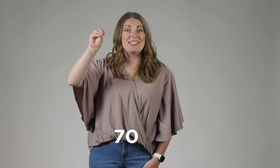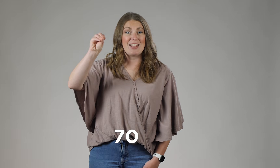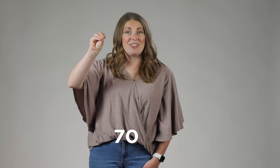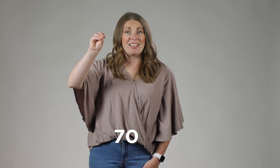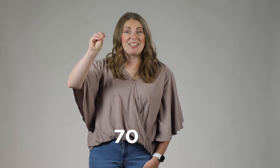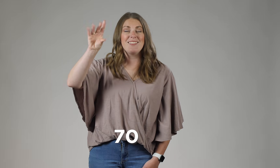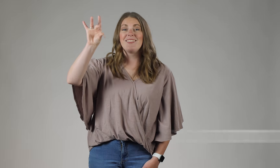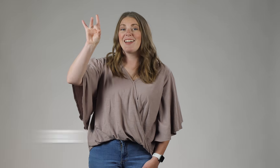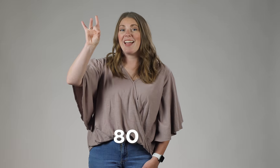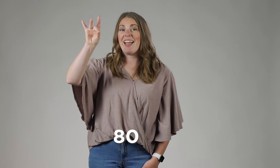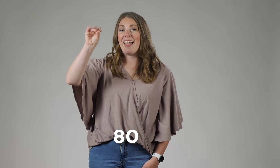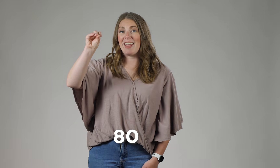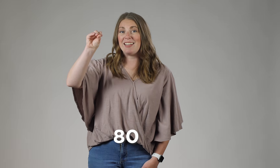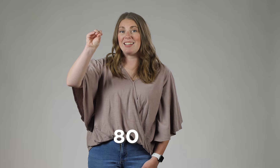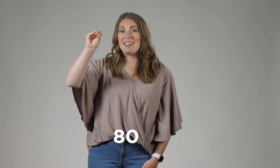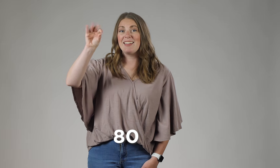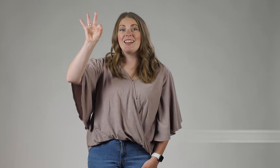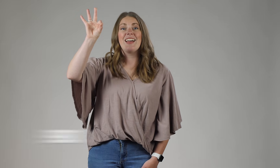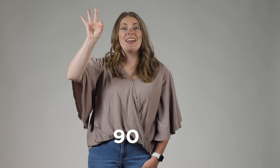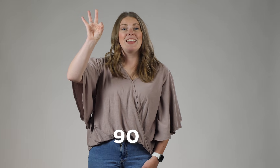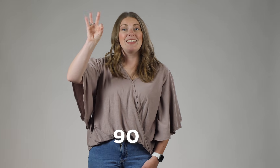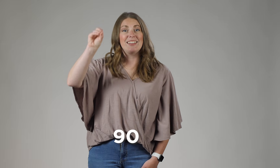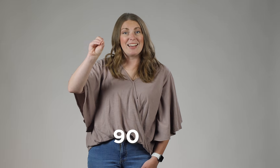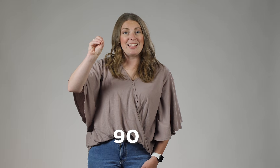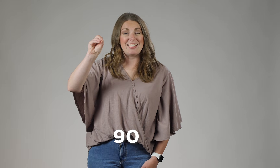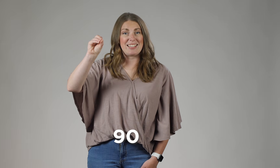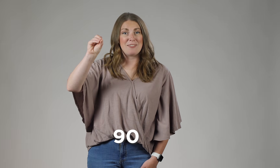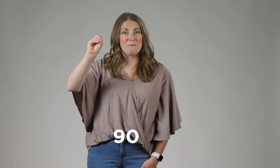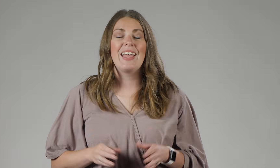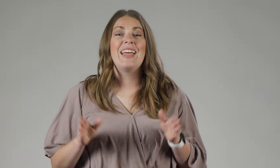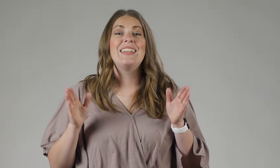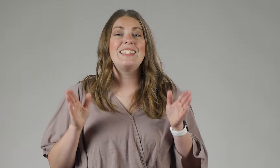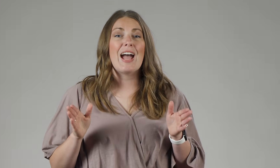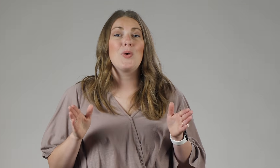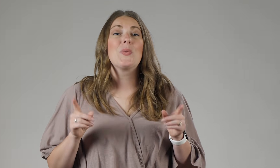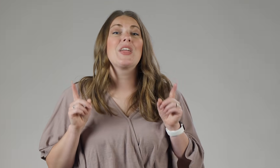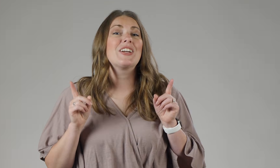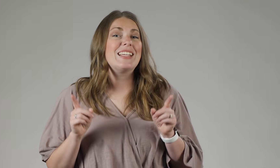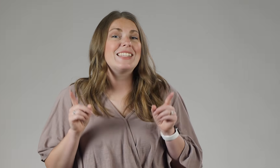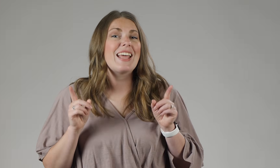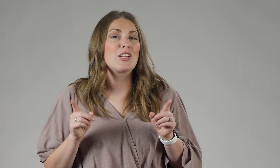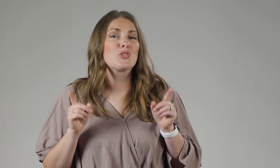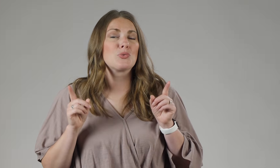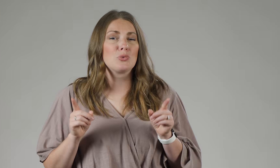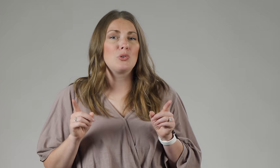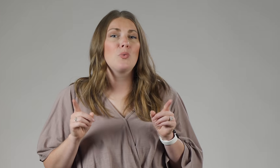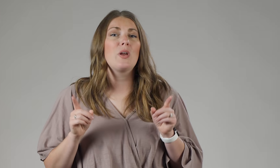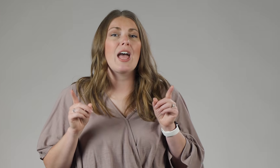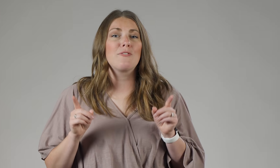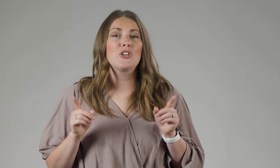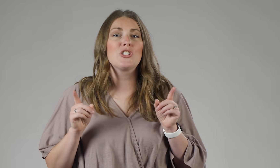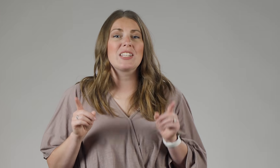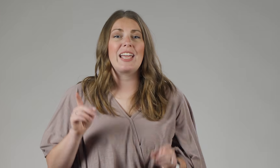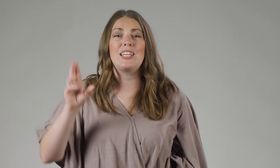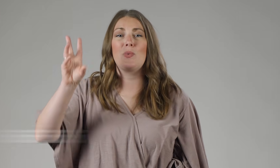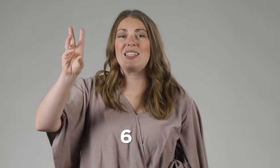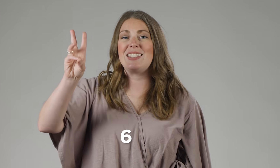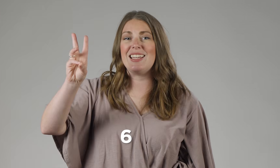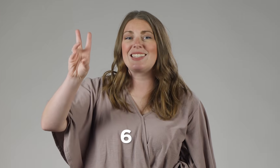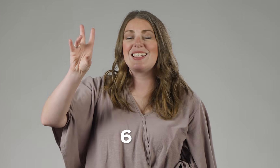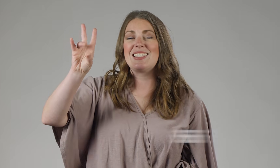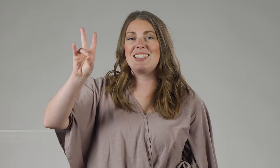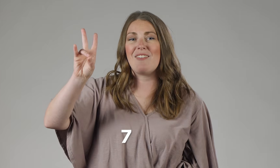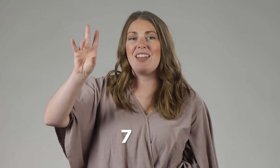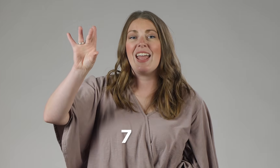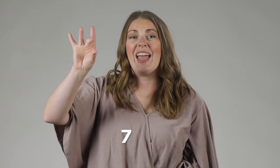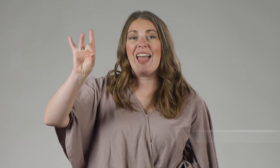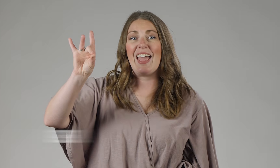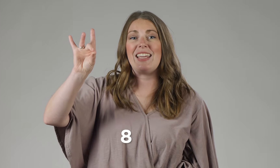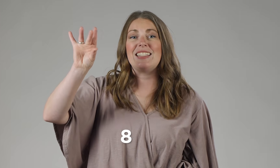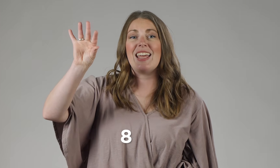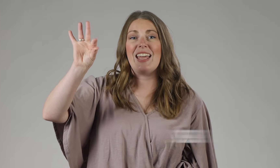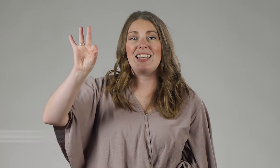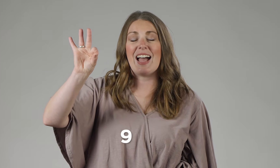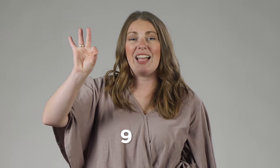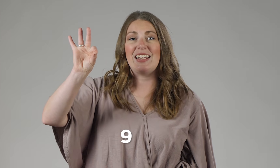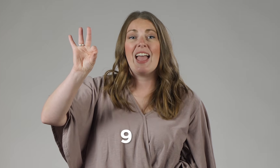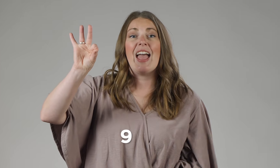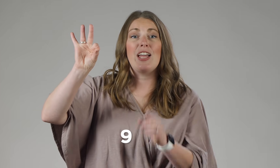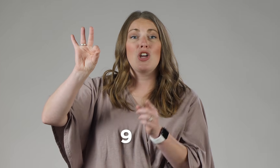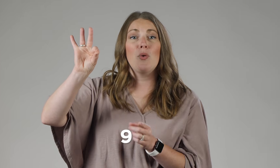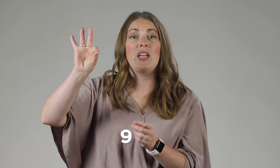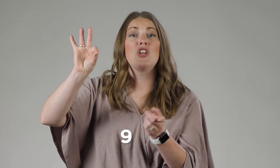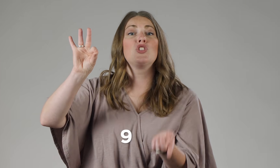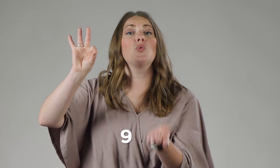70, 80, 90. Now there is an extra rule whenever you're signing with 6, 7, 8, and 9 and going to